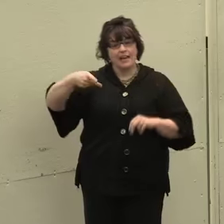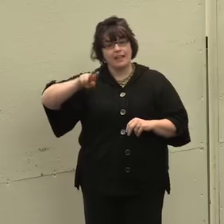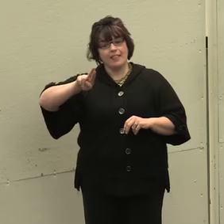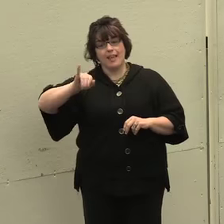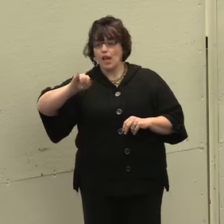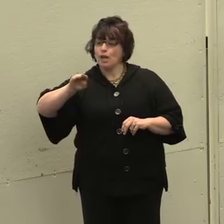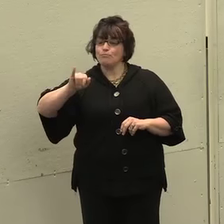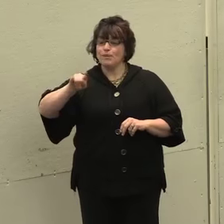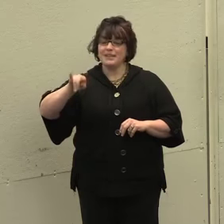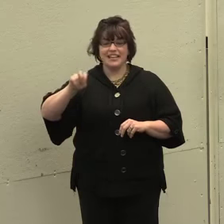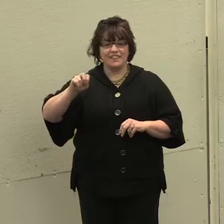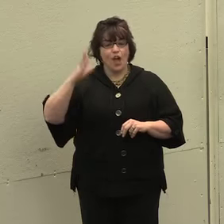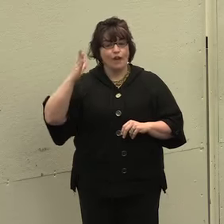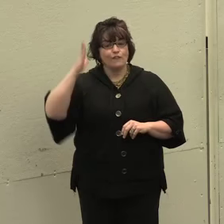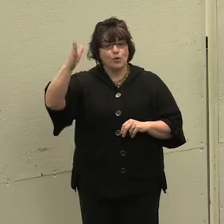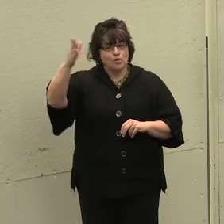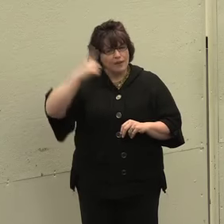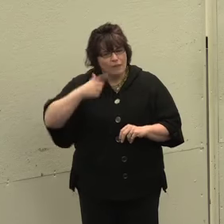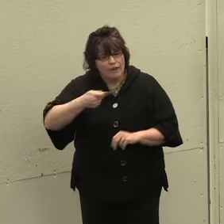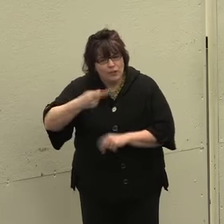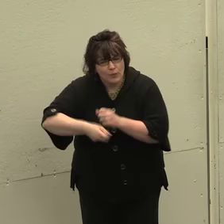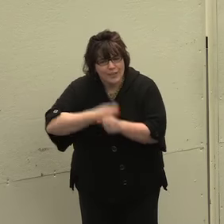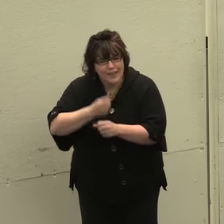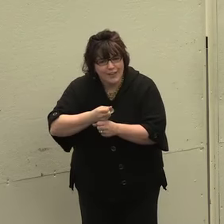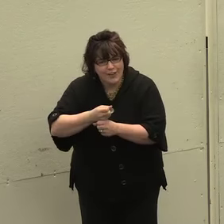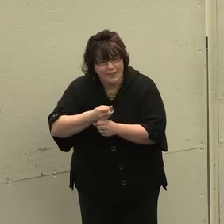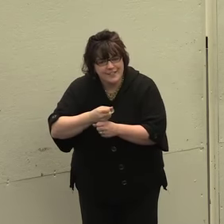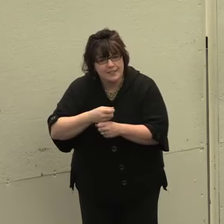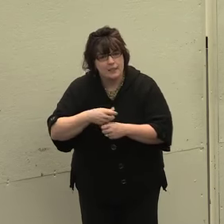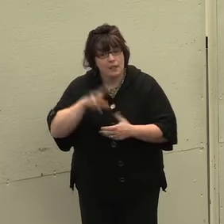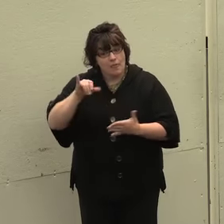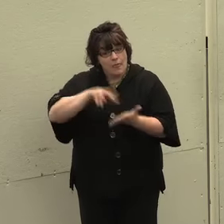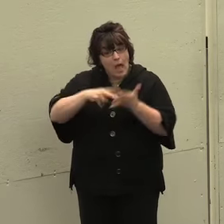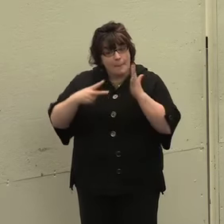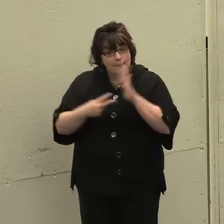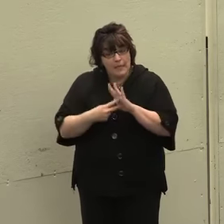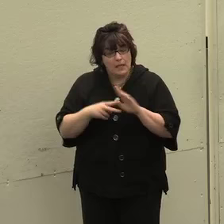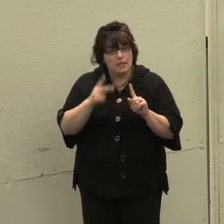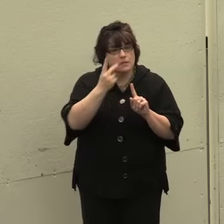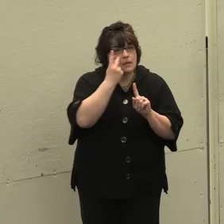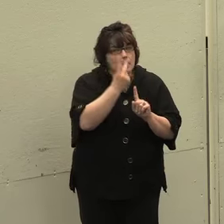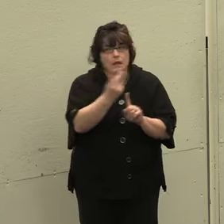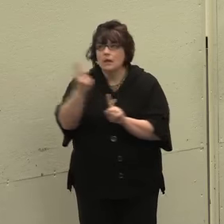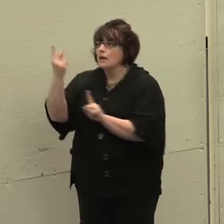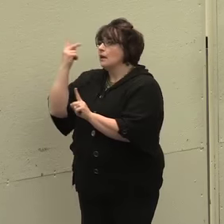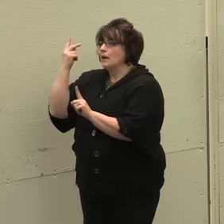And that means going back to the beginning of architecture